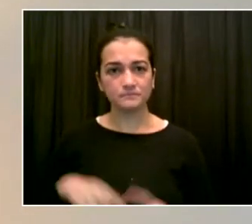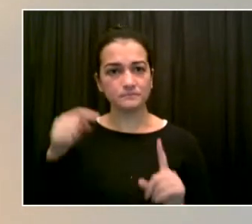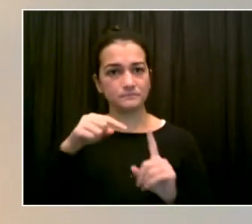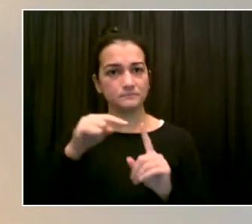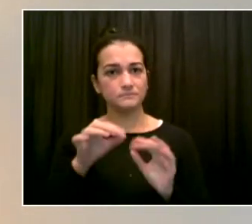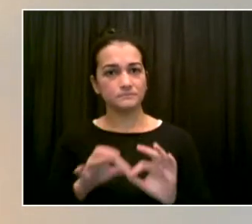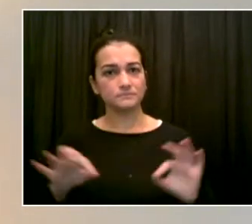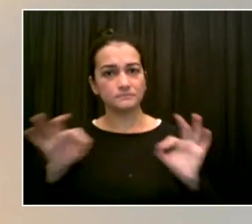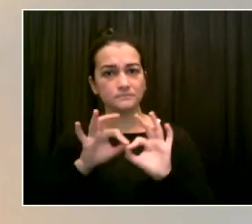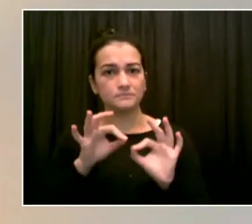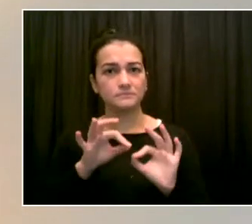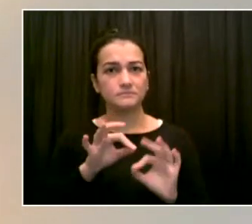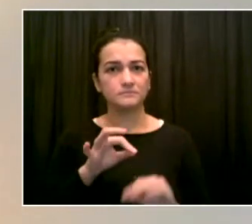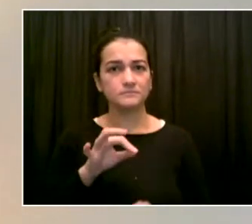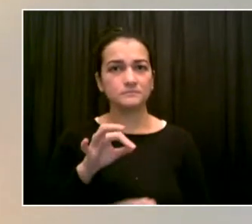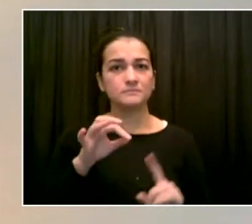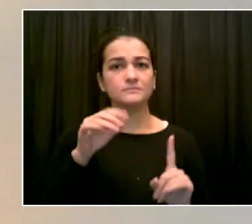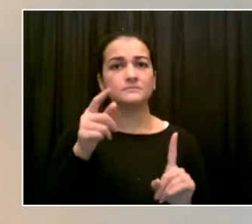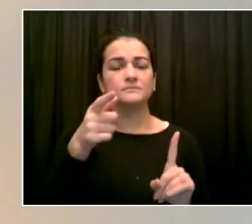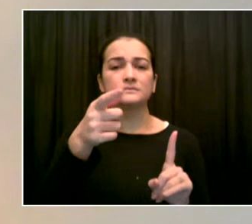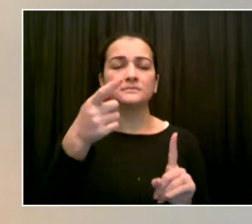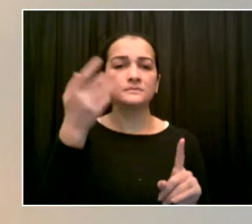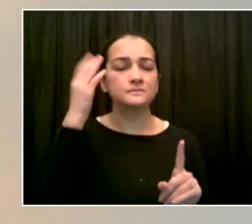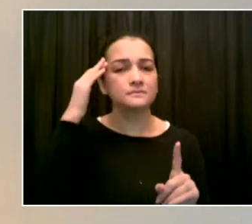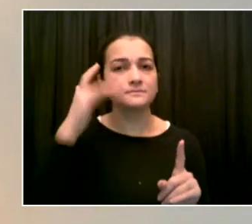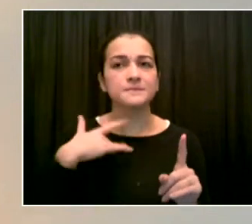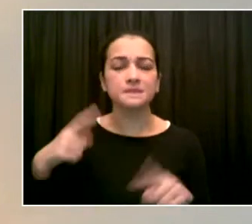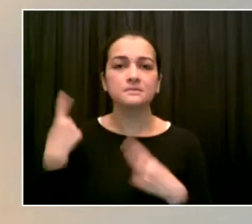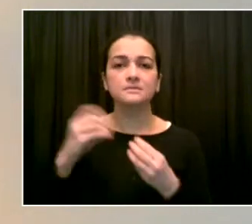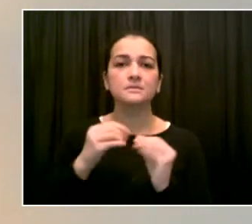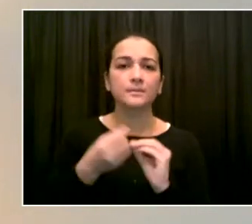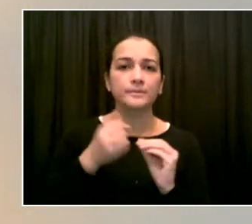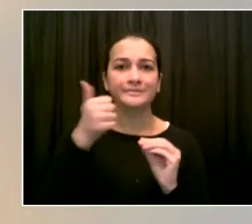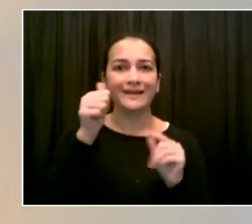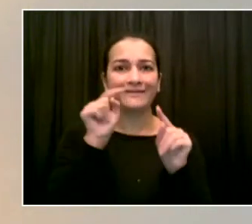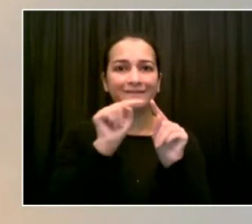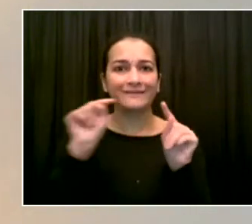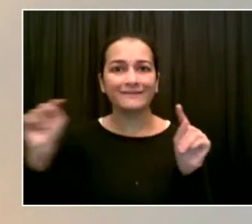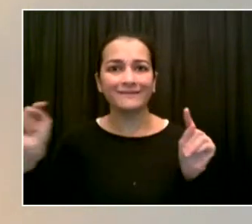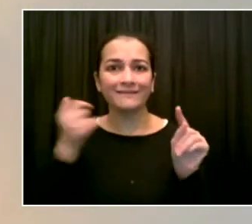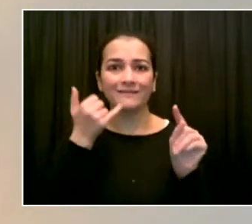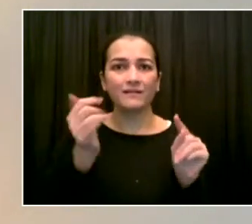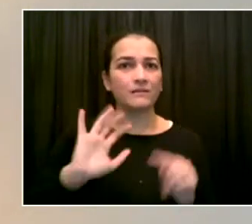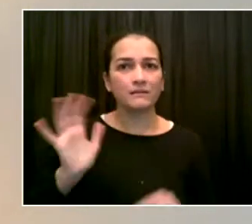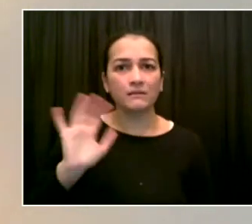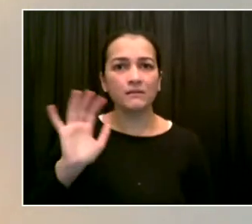PHYSICAL DISABILITIES AND ALSO HANDY FOR YOUNG PEOPLE WHO PREFER TEXTING